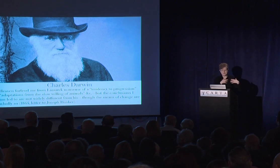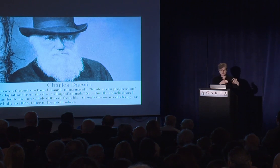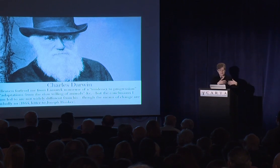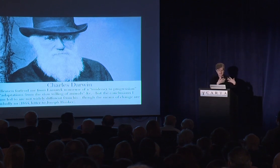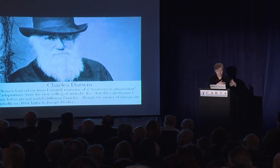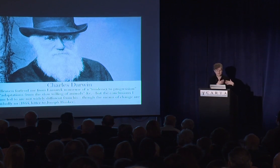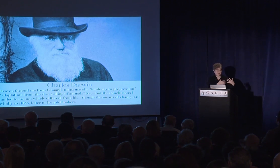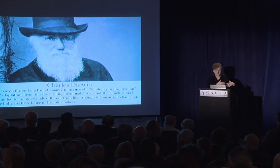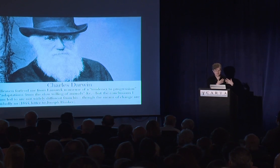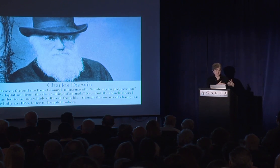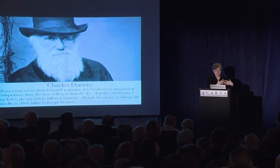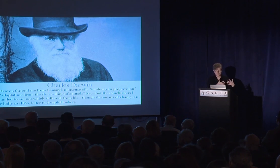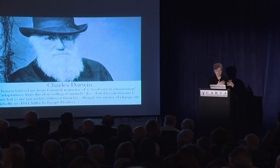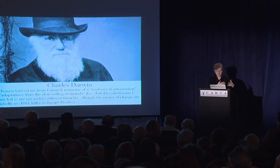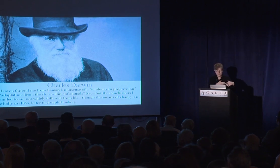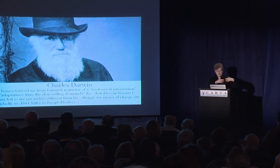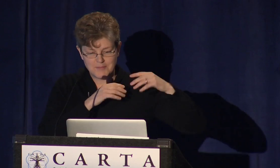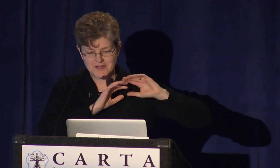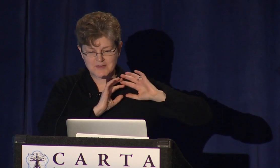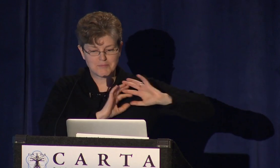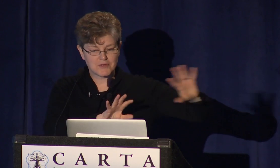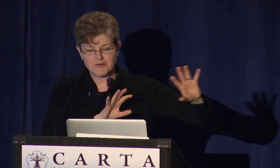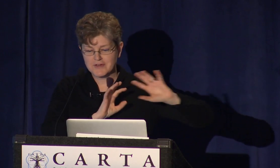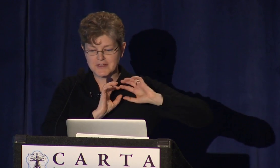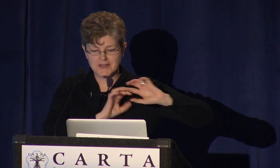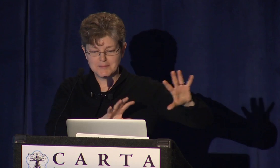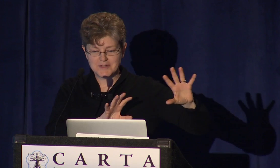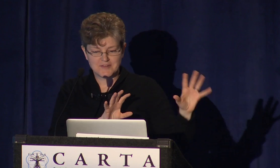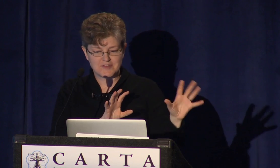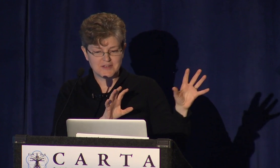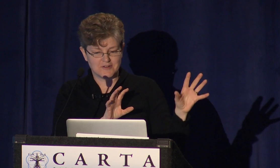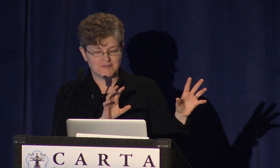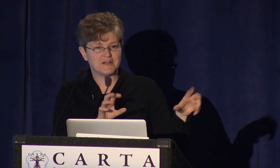symbols and patterns of combinations but it's a blurry and limited signal